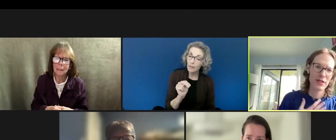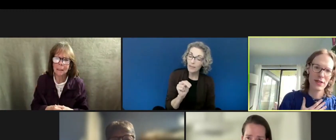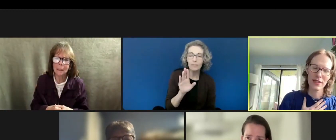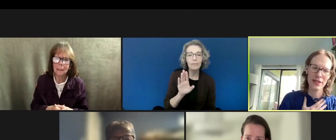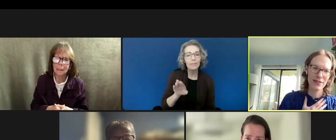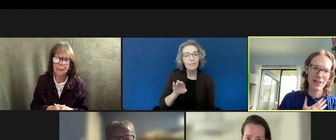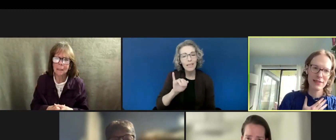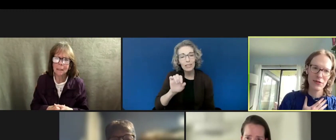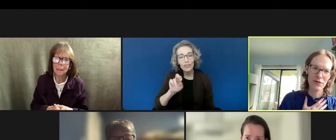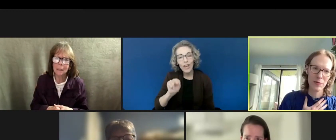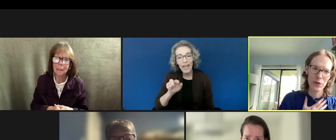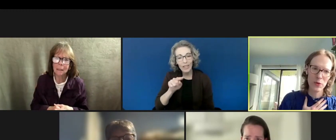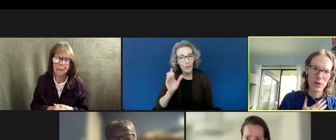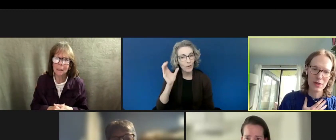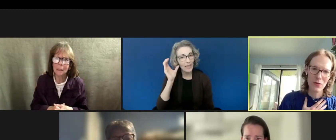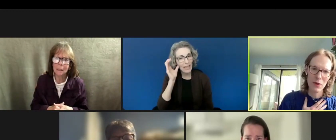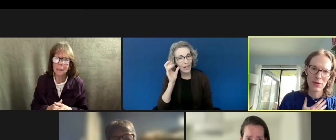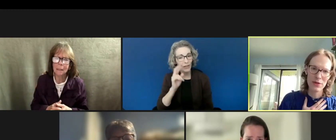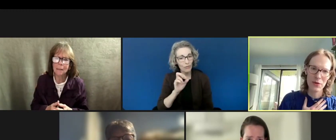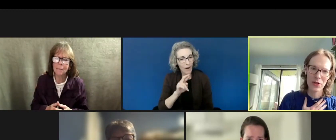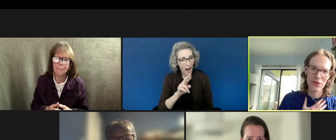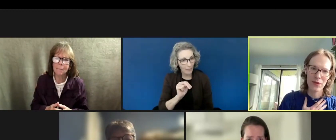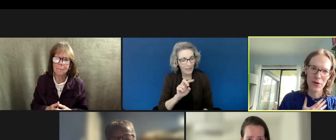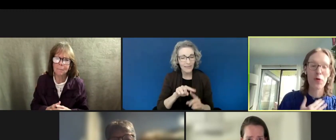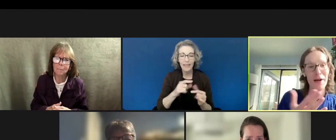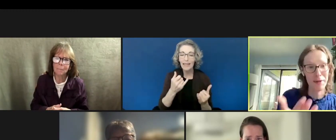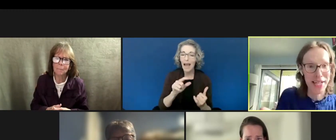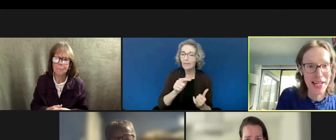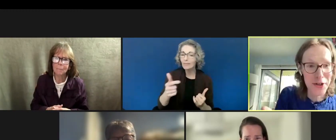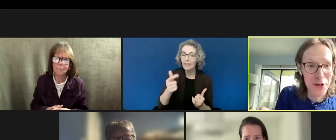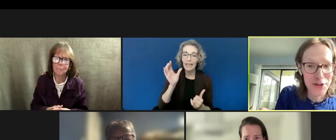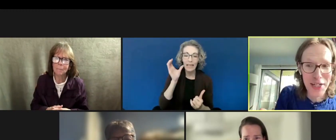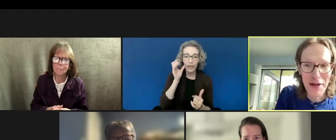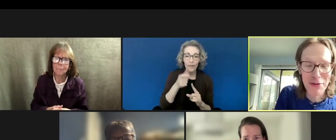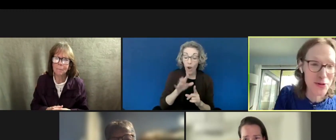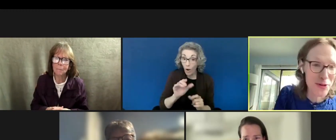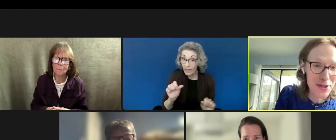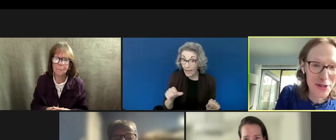let's hear from you, what was going on for can I call you Jen I'm sorry?